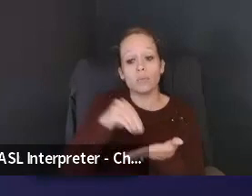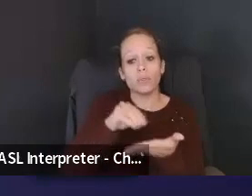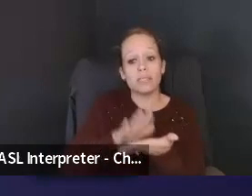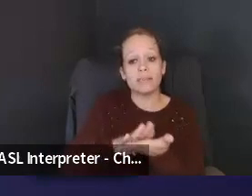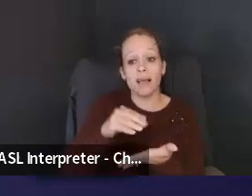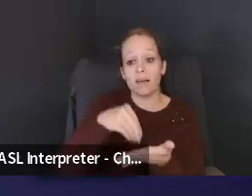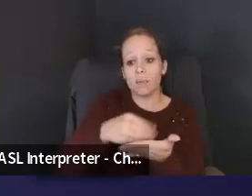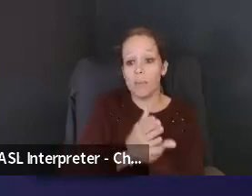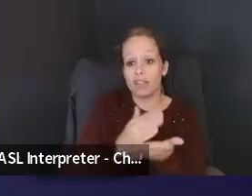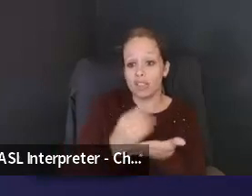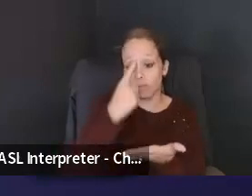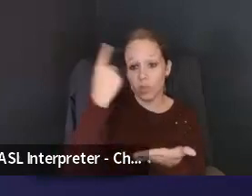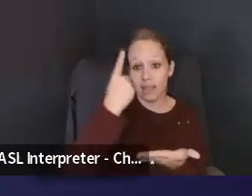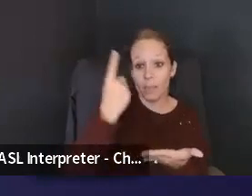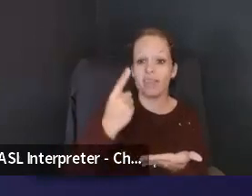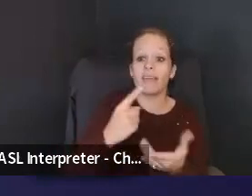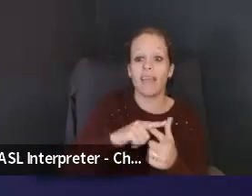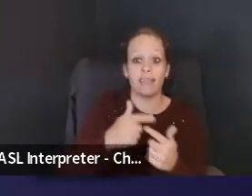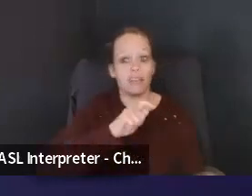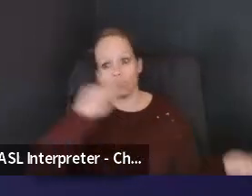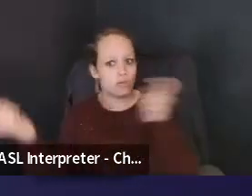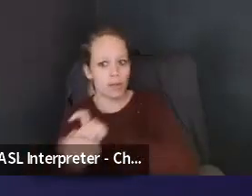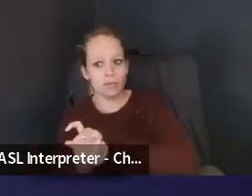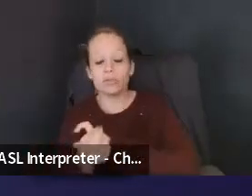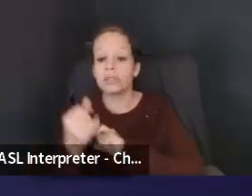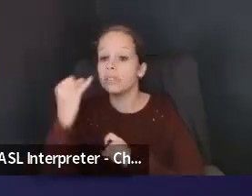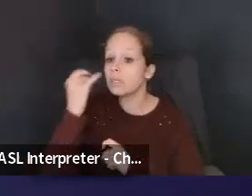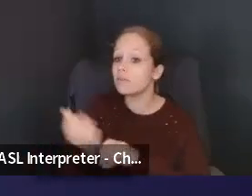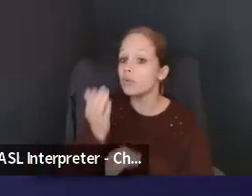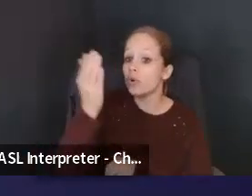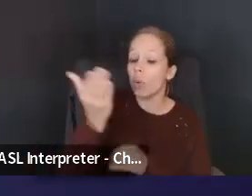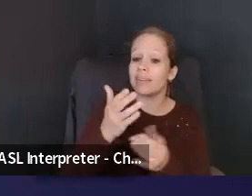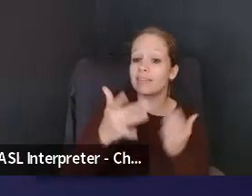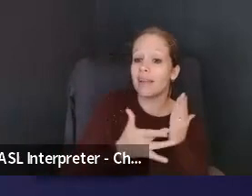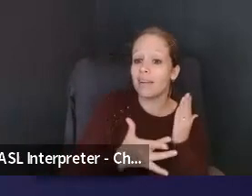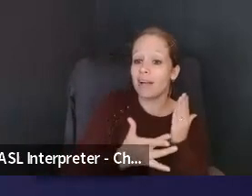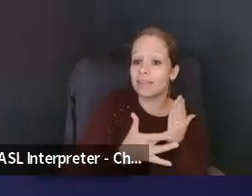change. You put in a request for a technology in one year and three years later that technology is